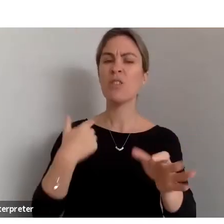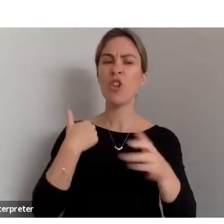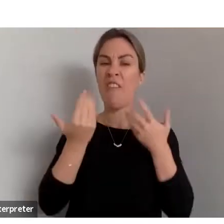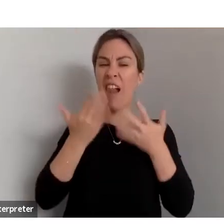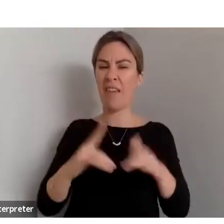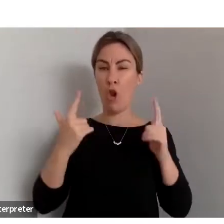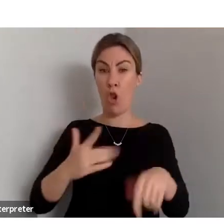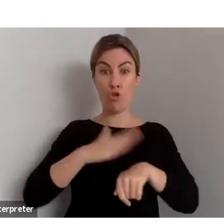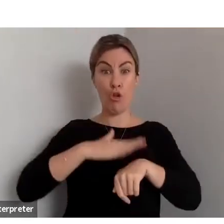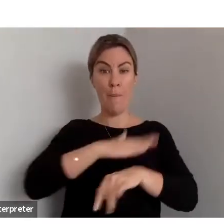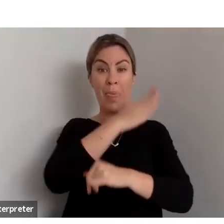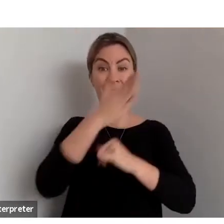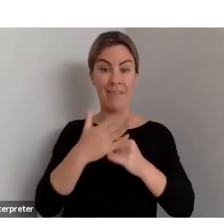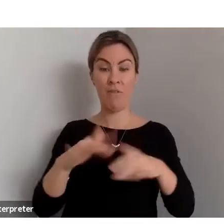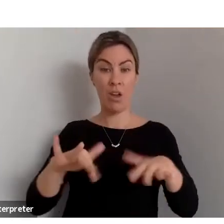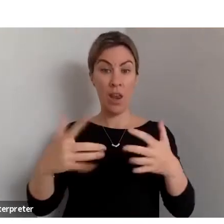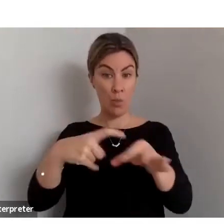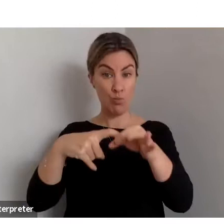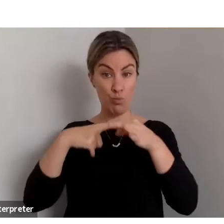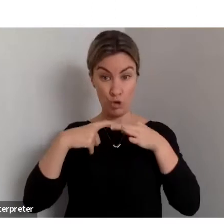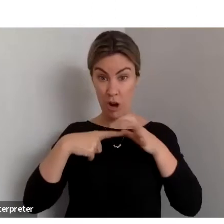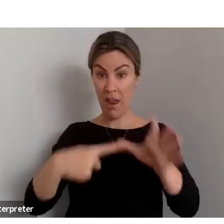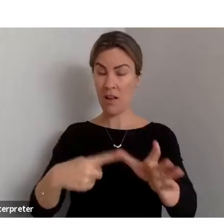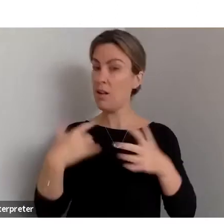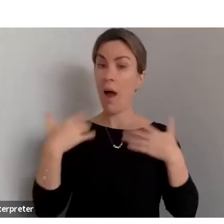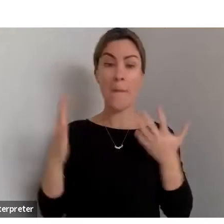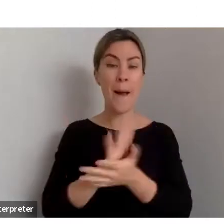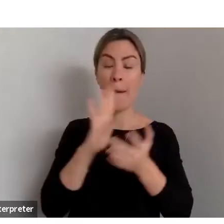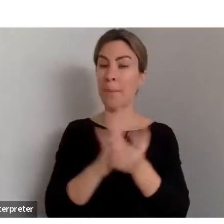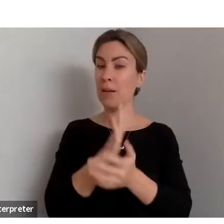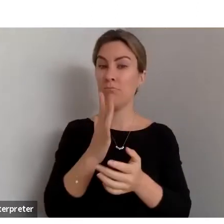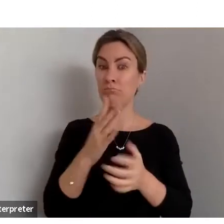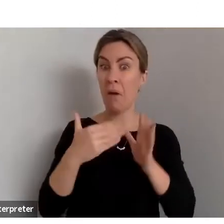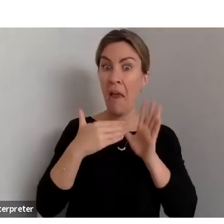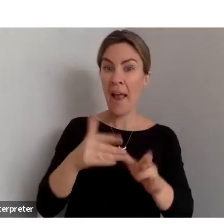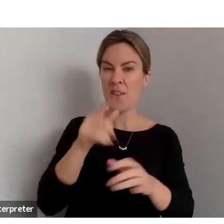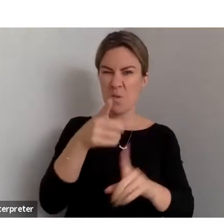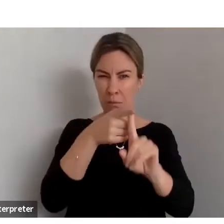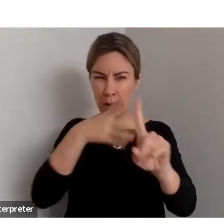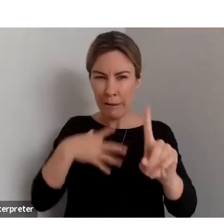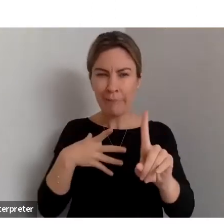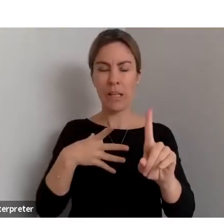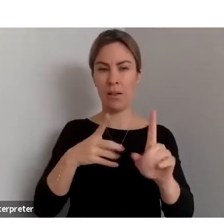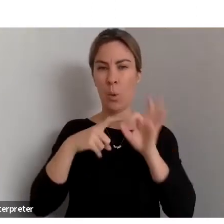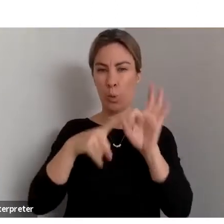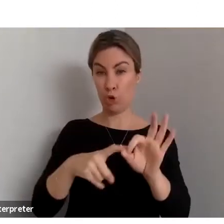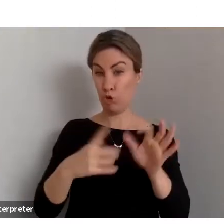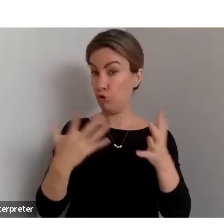I am happy to take unique and specific questions. Just hold them till the end.